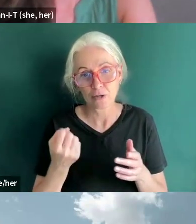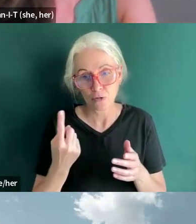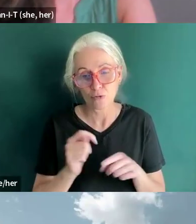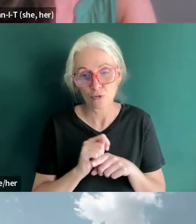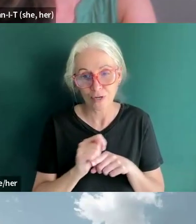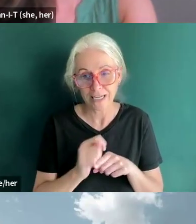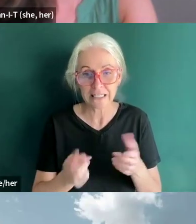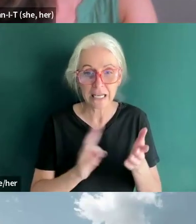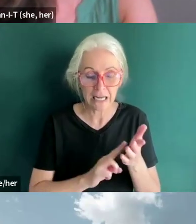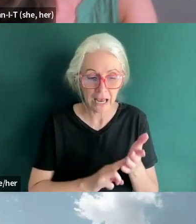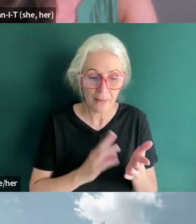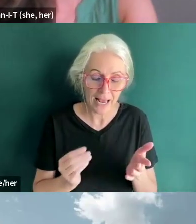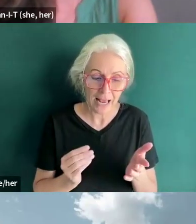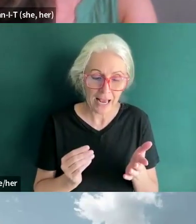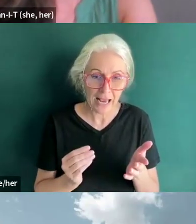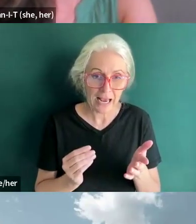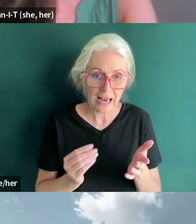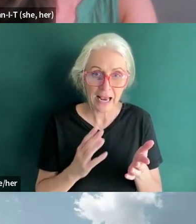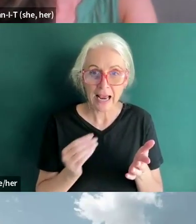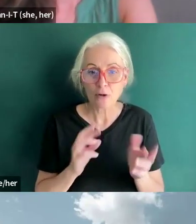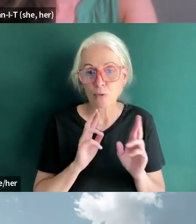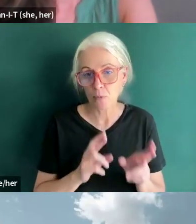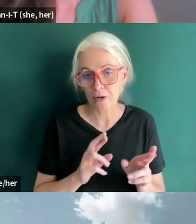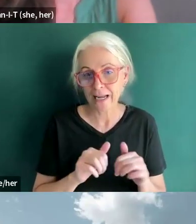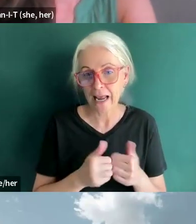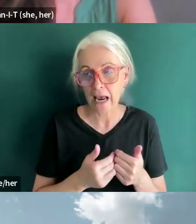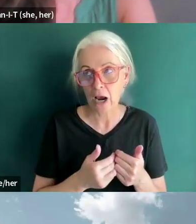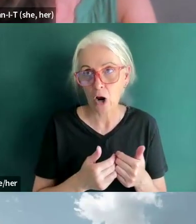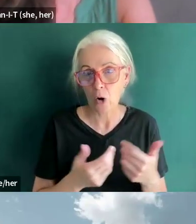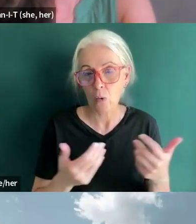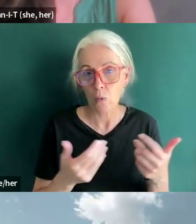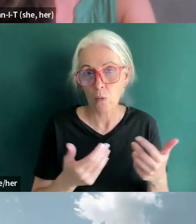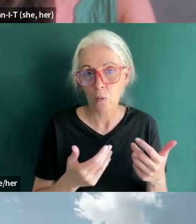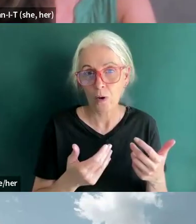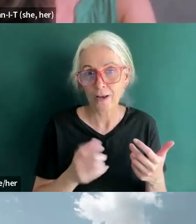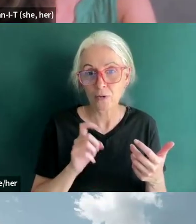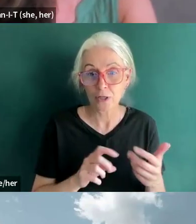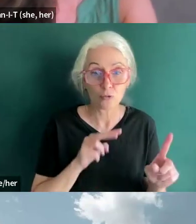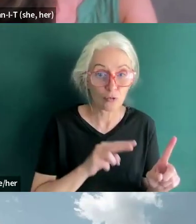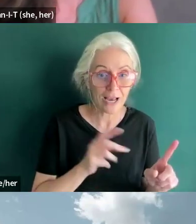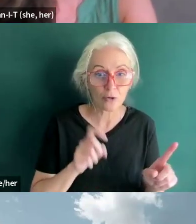enrollments, and track and reporting, how what you need to track and what you need to report. So,